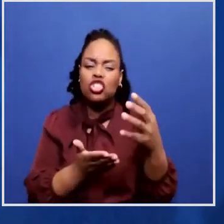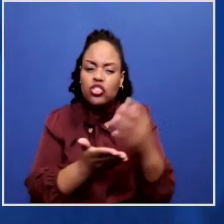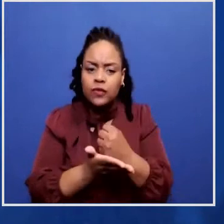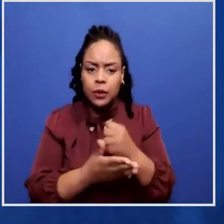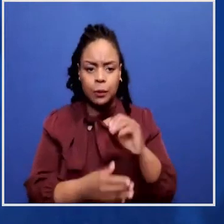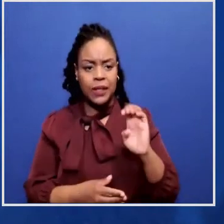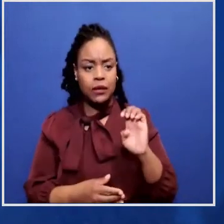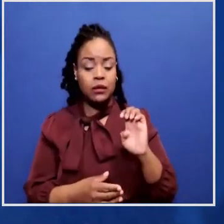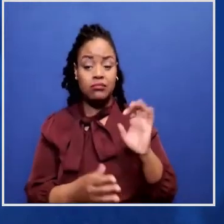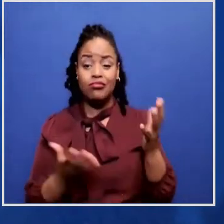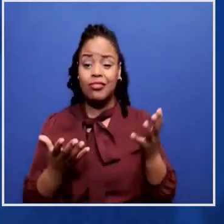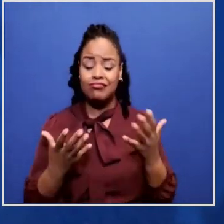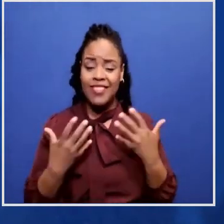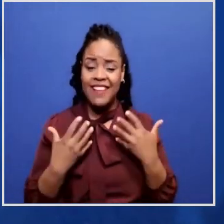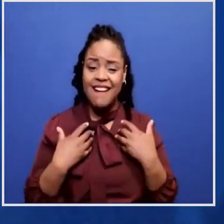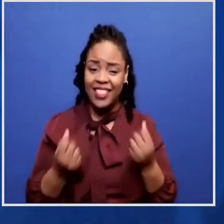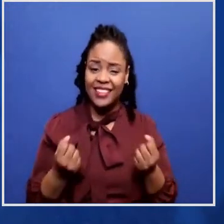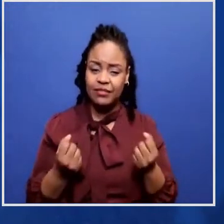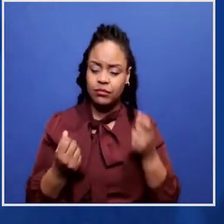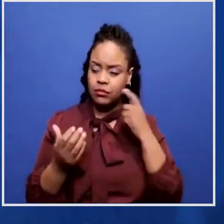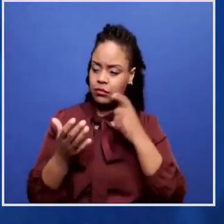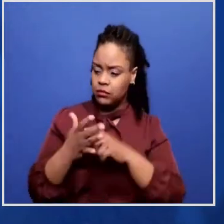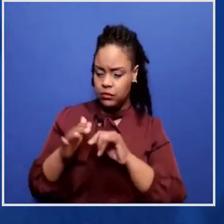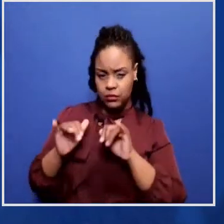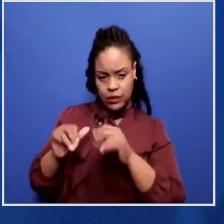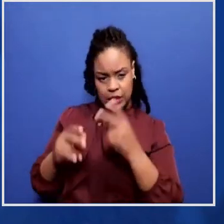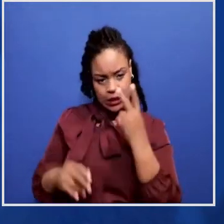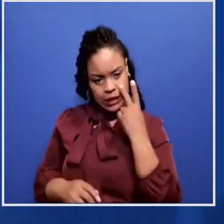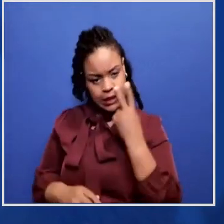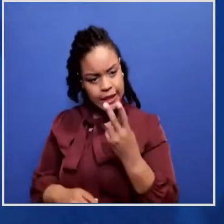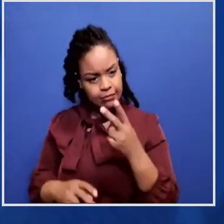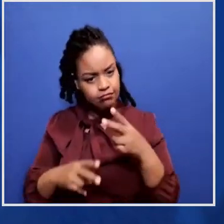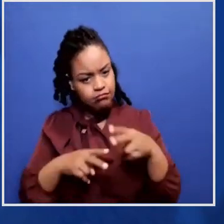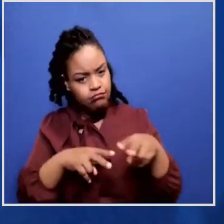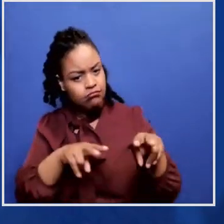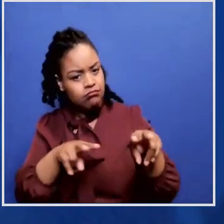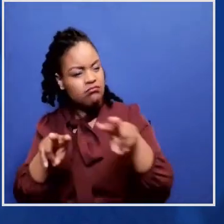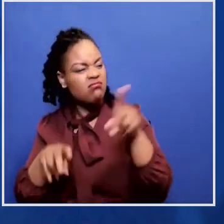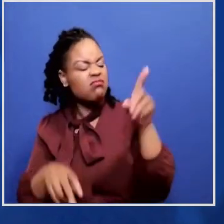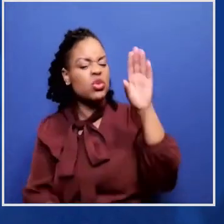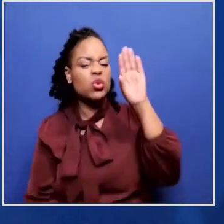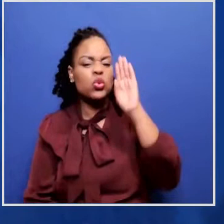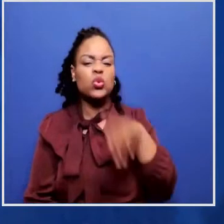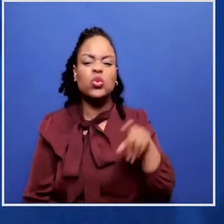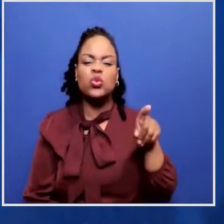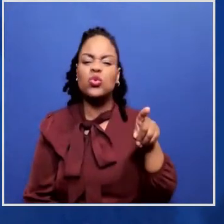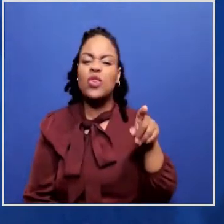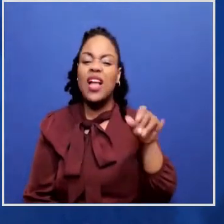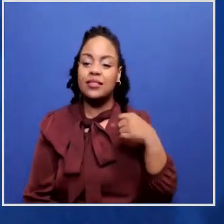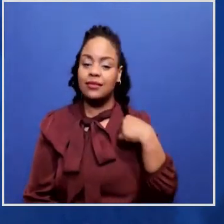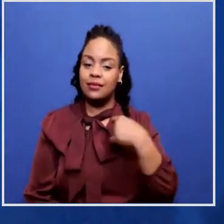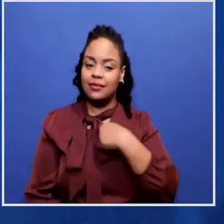DESERVES TO BE HEALTHY.